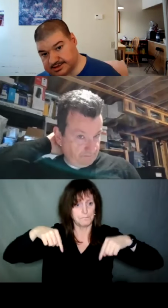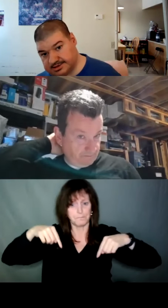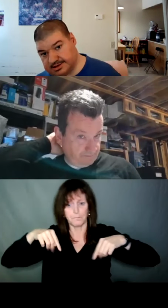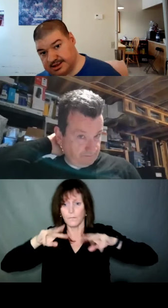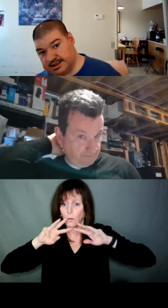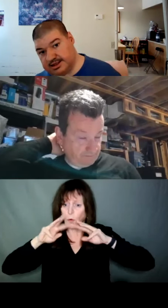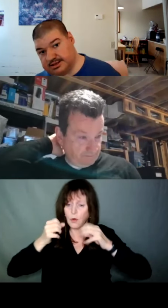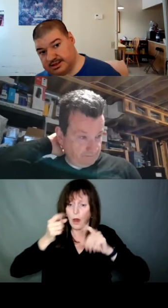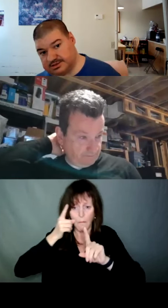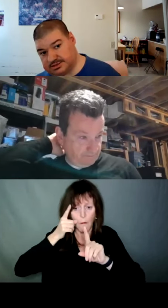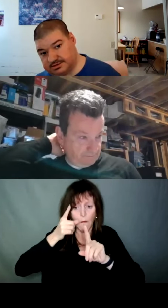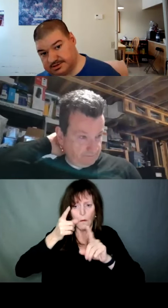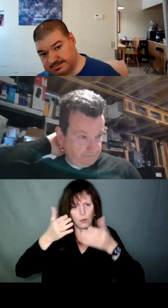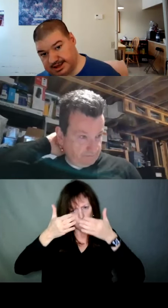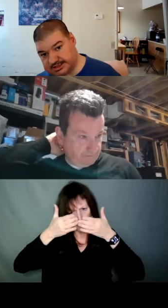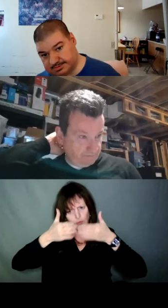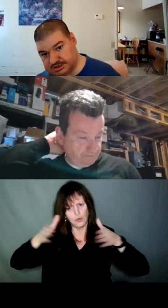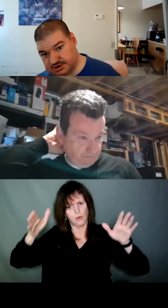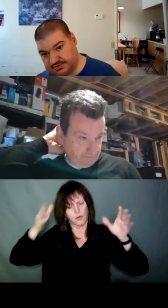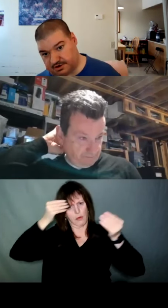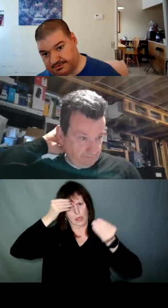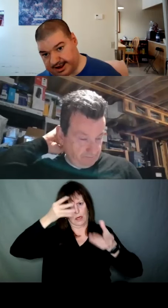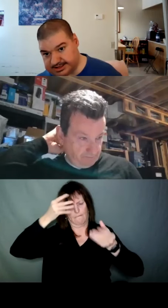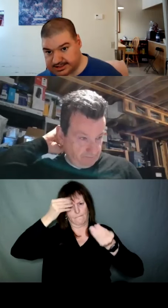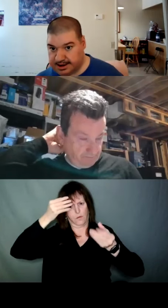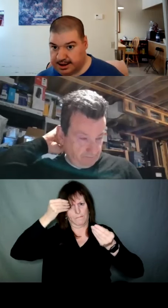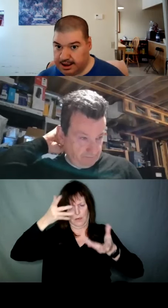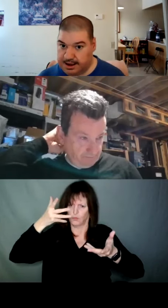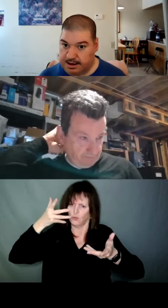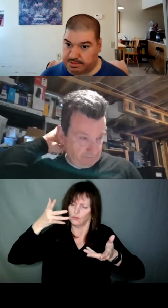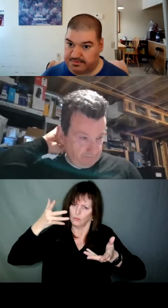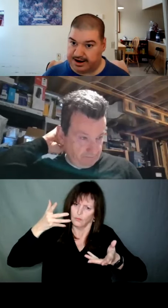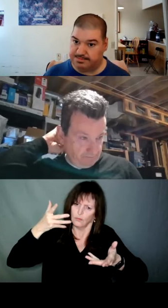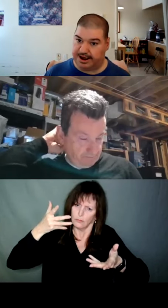For a workshop disclaimer, this webinar is for general information purposes only and